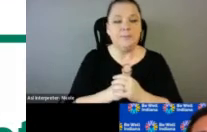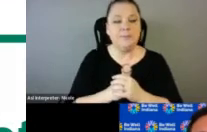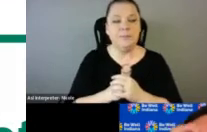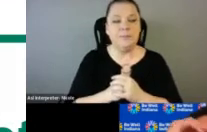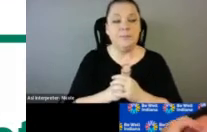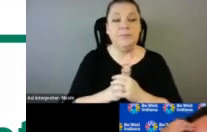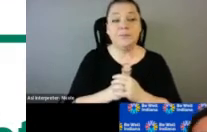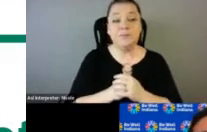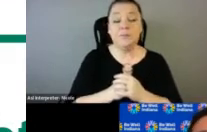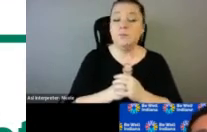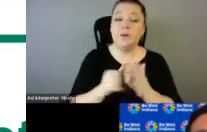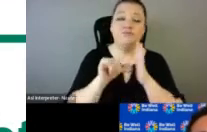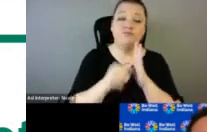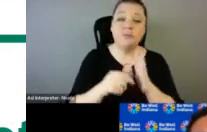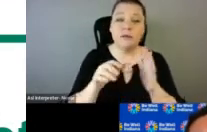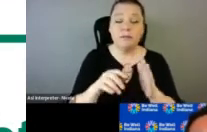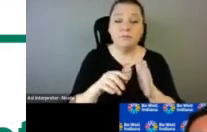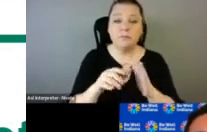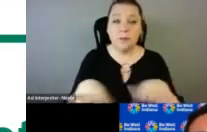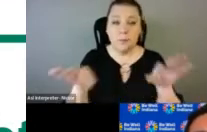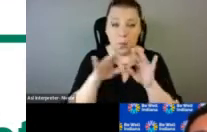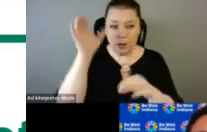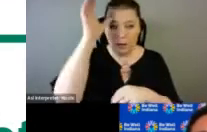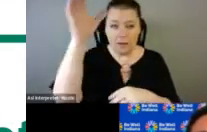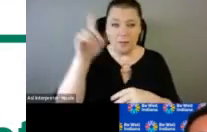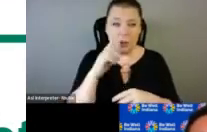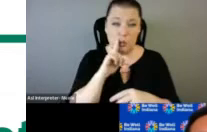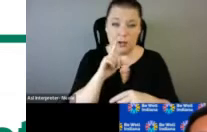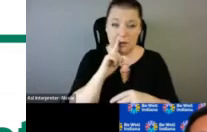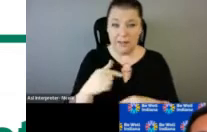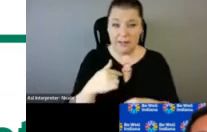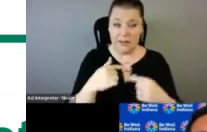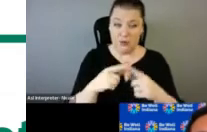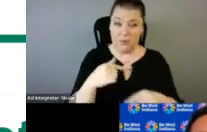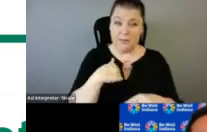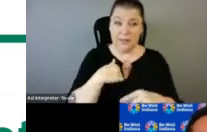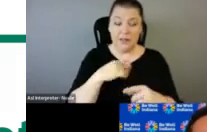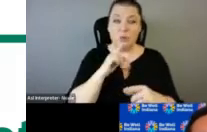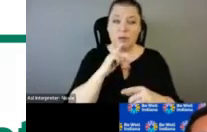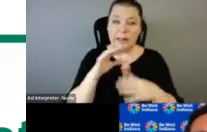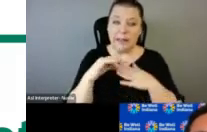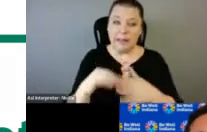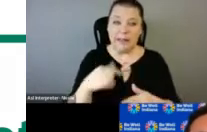So I just wanted to highlight a few kind of key concepts that that, you know, to me, you know, drive my approach to this work, and I, you know, hopefully have